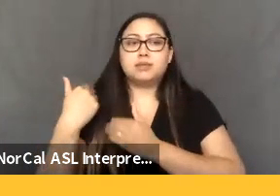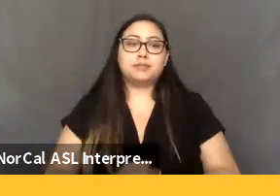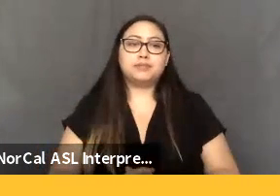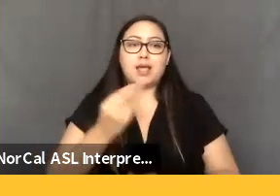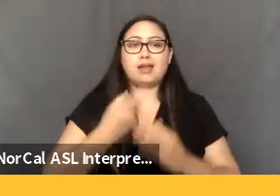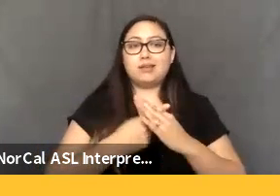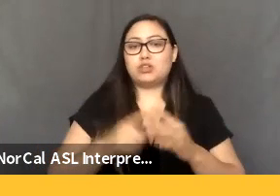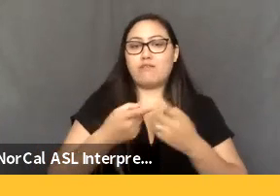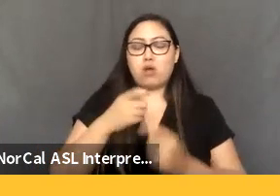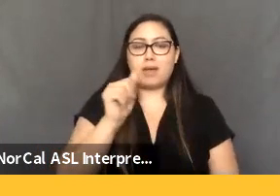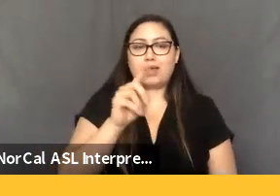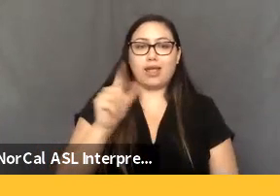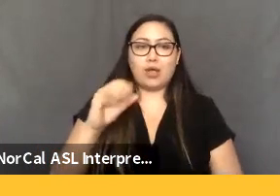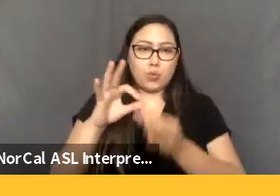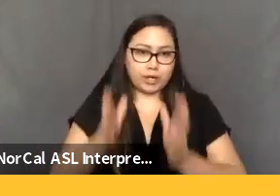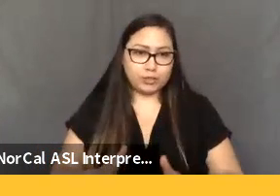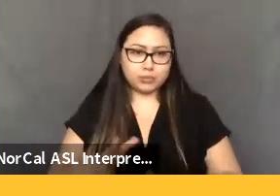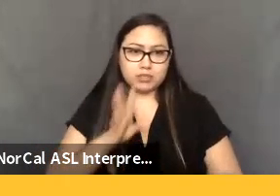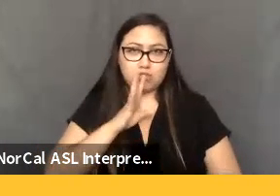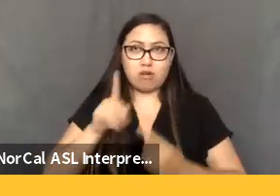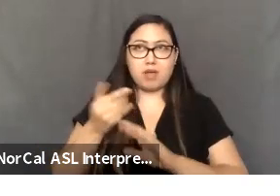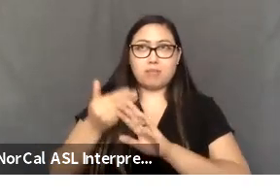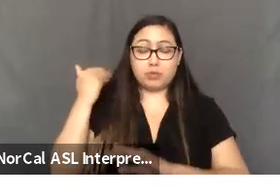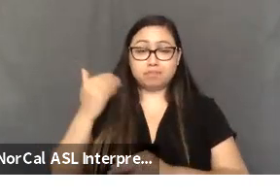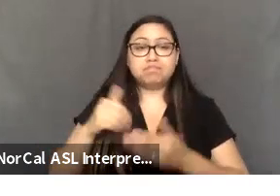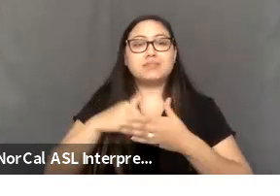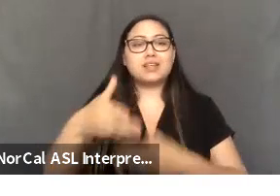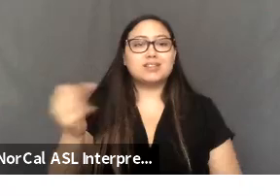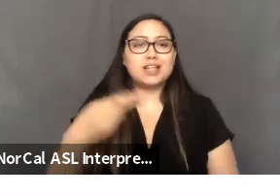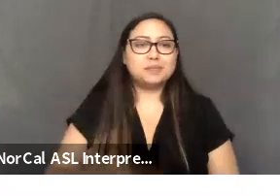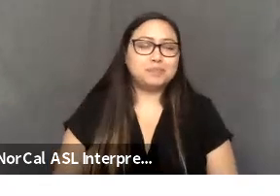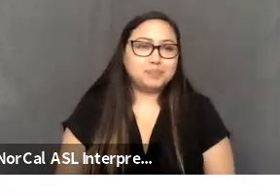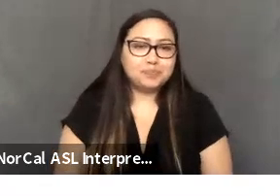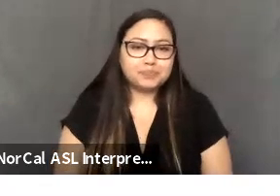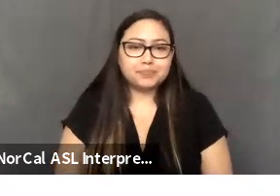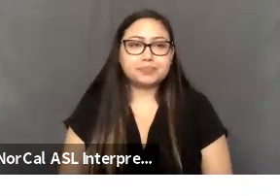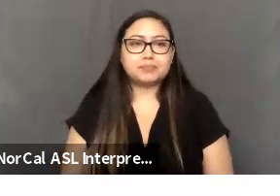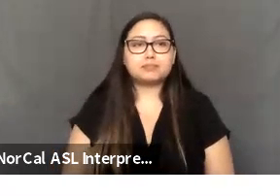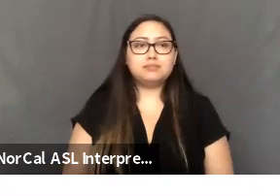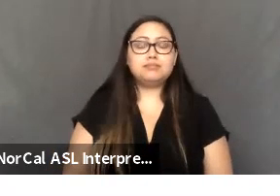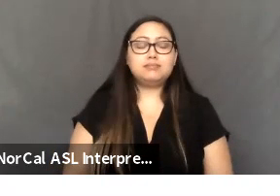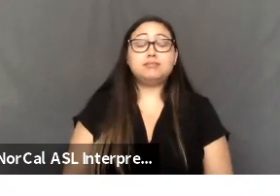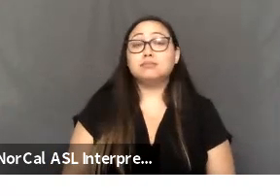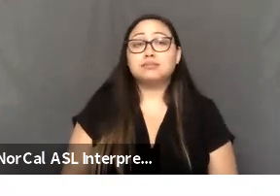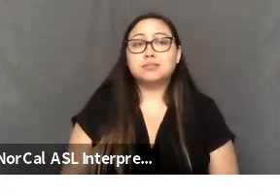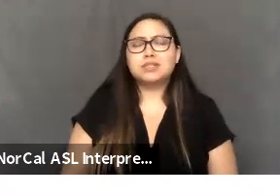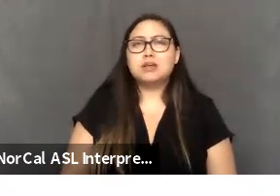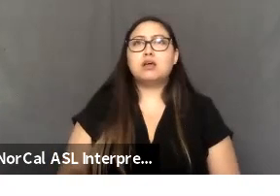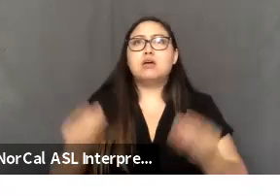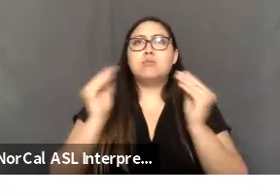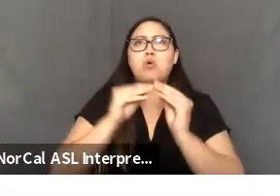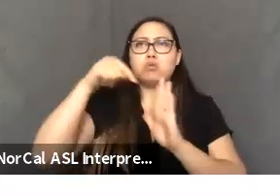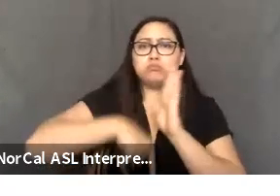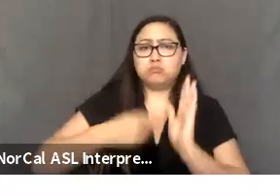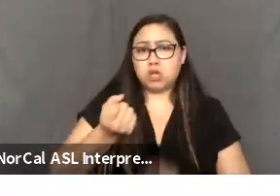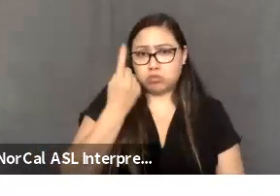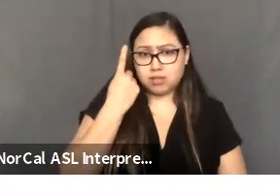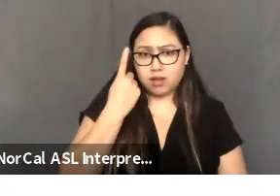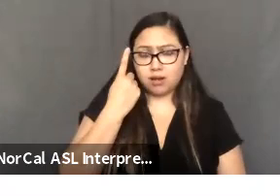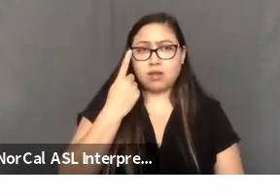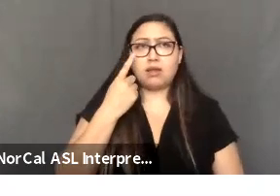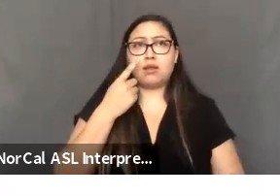coordinators that we spoke with. Next slide. So get around the understanding of the role of